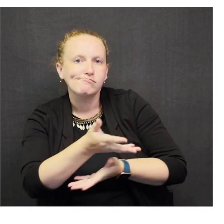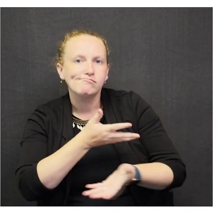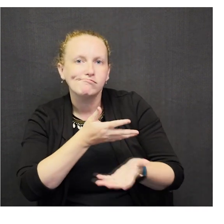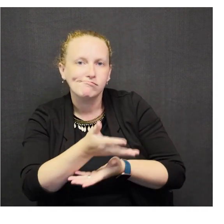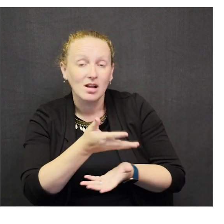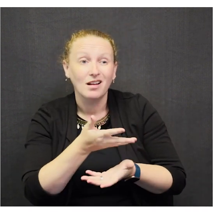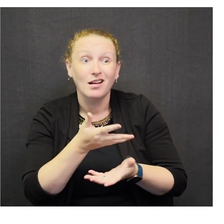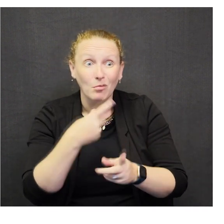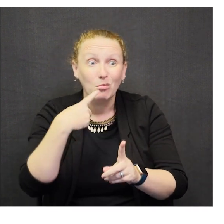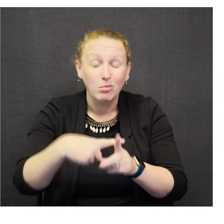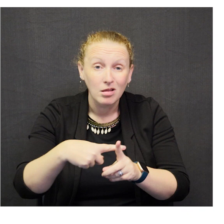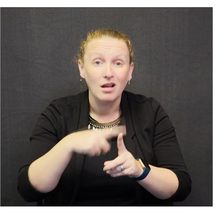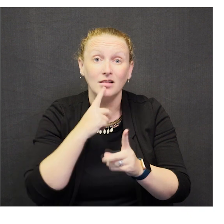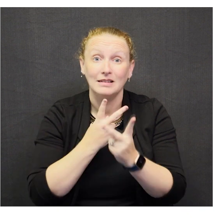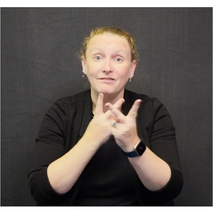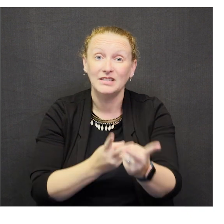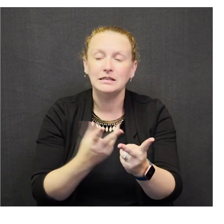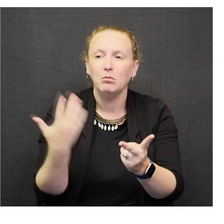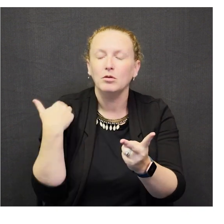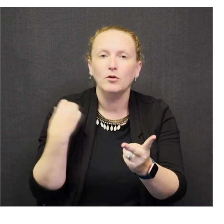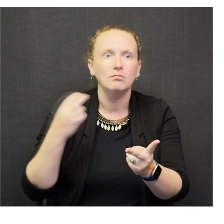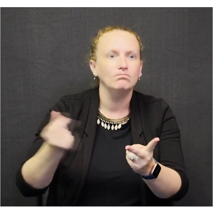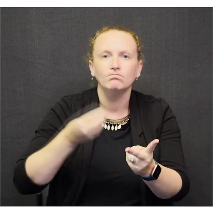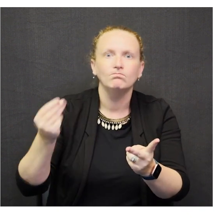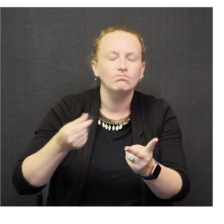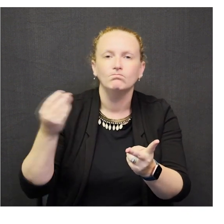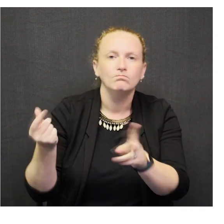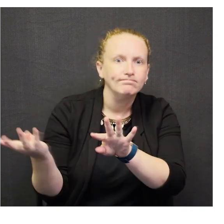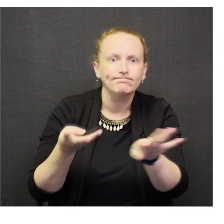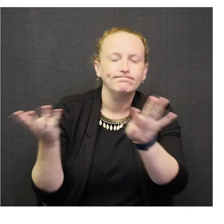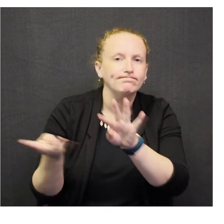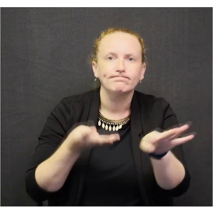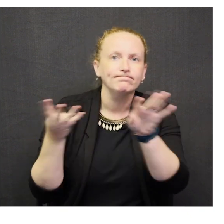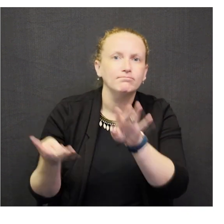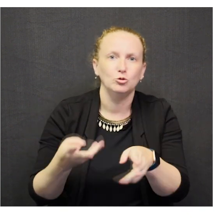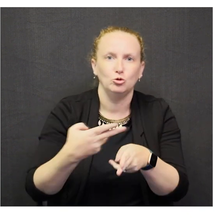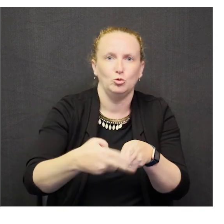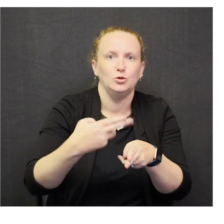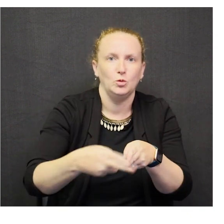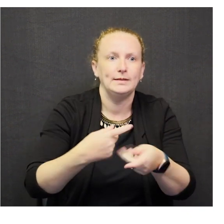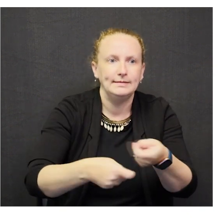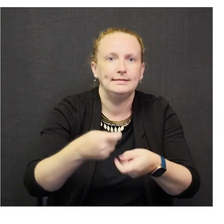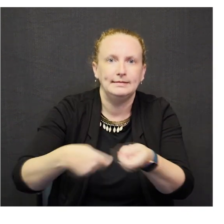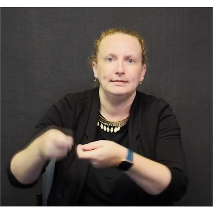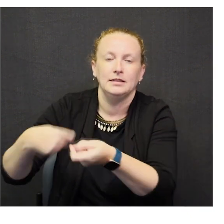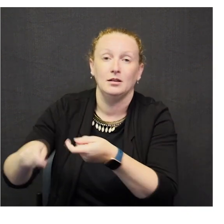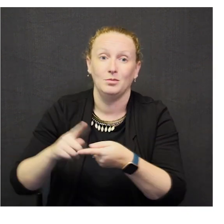with patients, deeper conversations. There seems to be more of an empathy on the provider